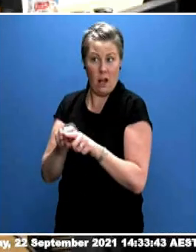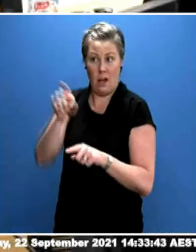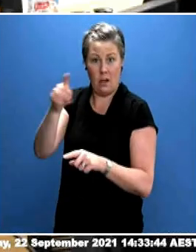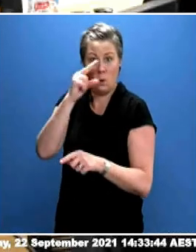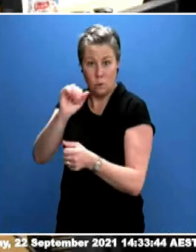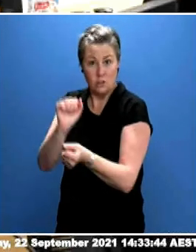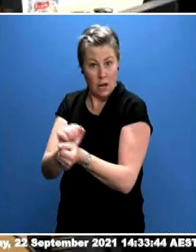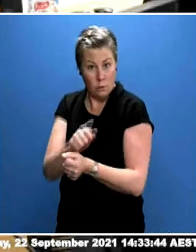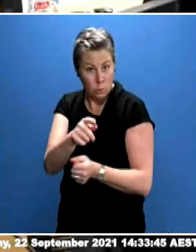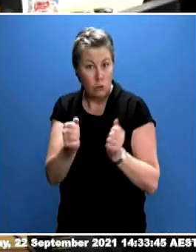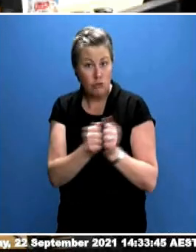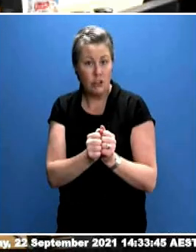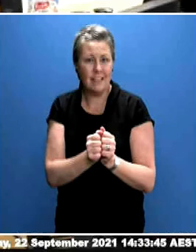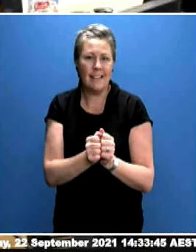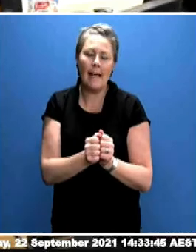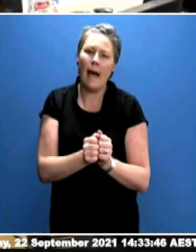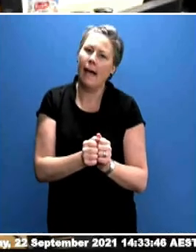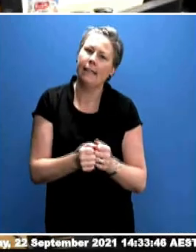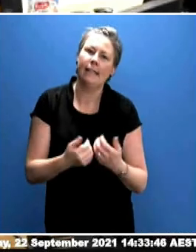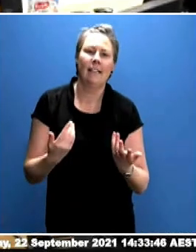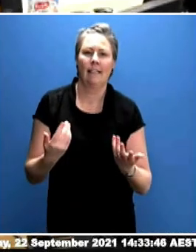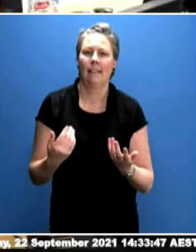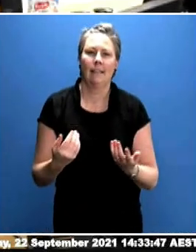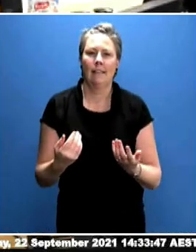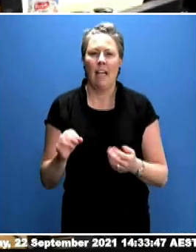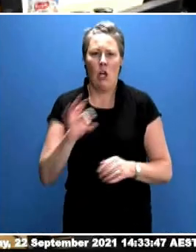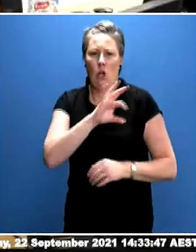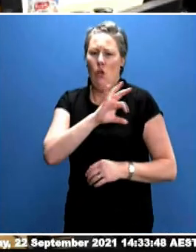There's not a total overlap of populations, but there is indication